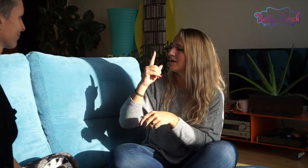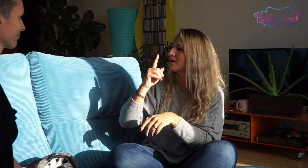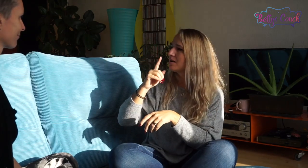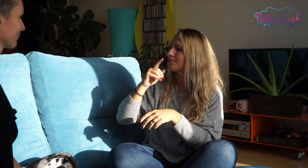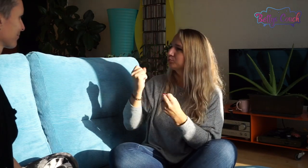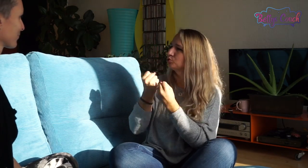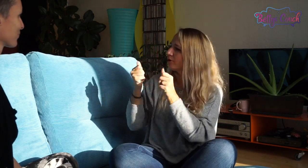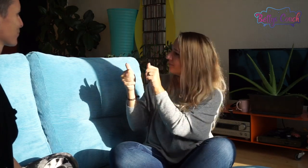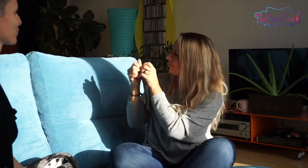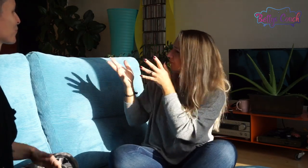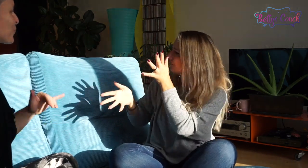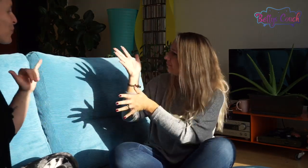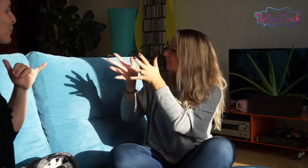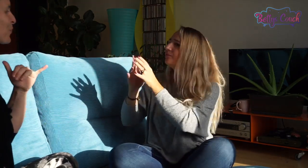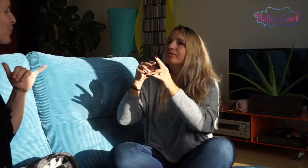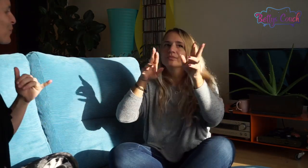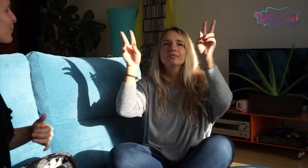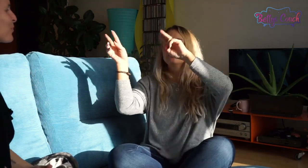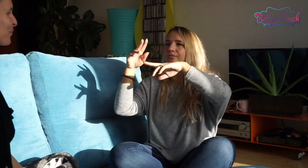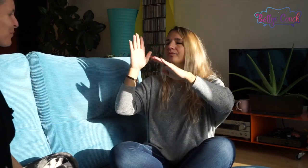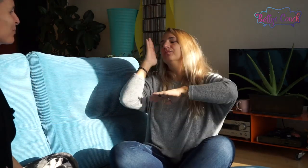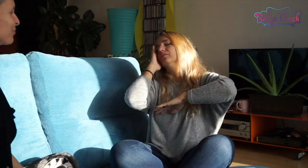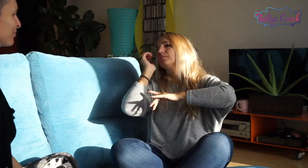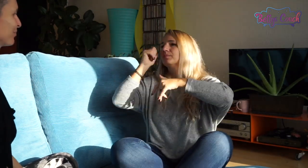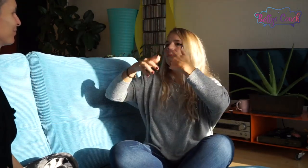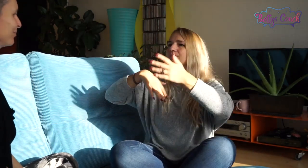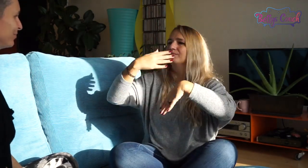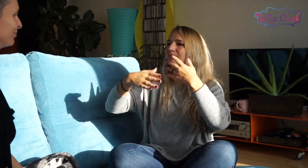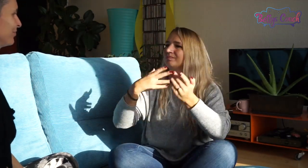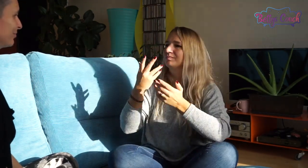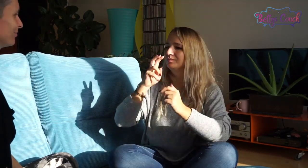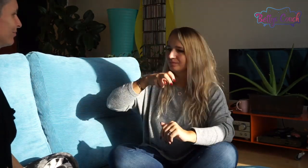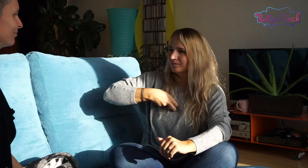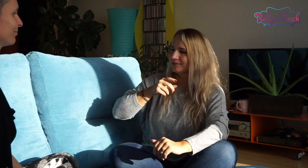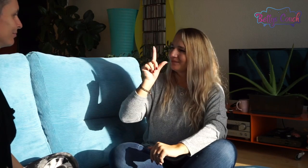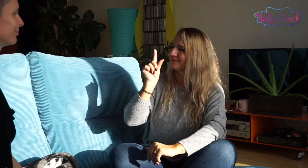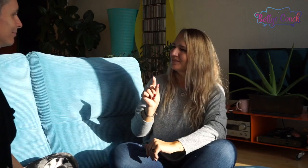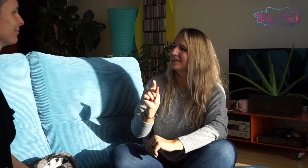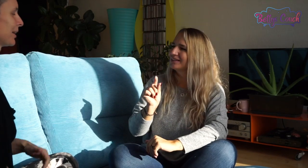to occupy, to entertain ourselves, to eat, to sleep, etc., the inner reflection is only possible to a very limited extent.